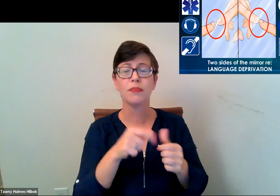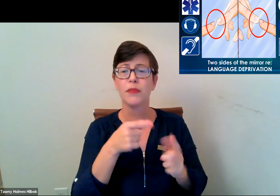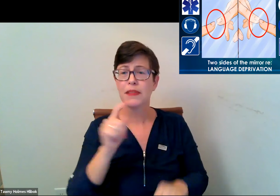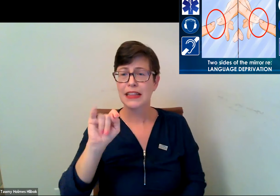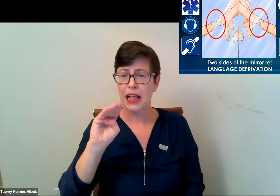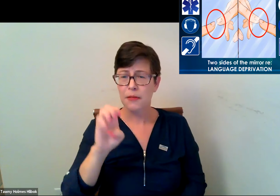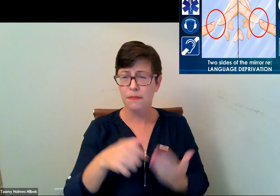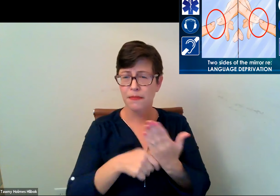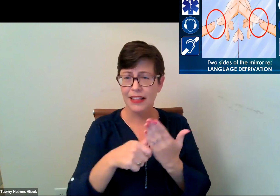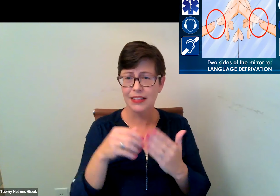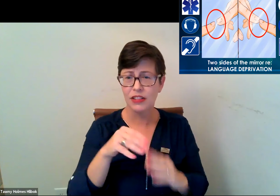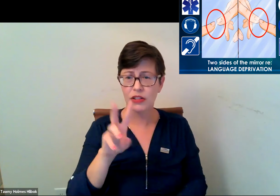all languages have their own benefits.